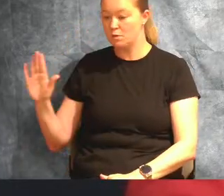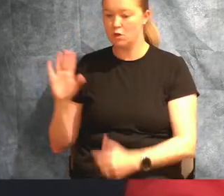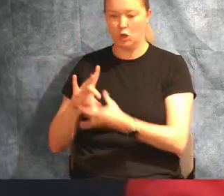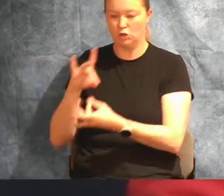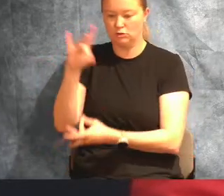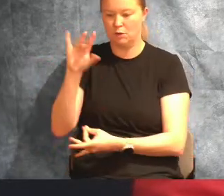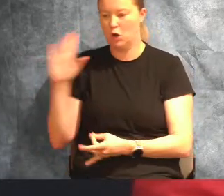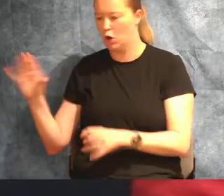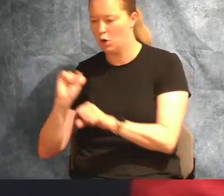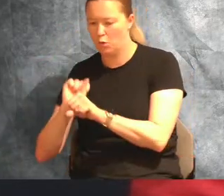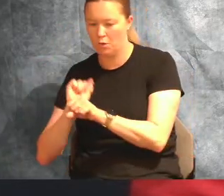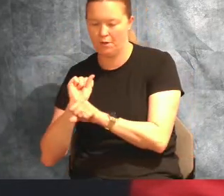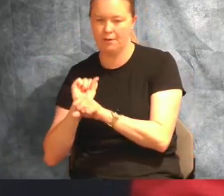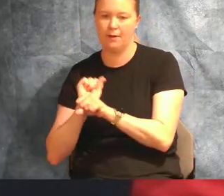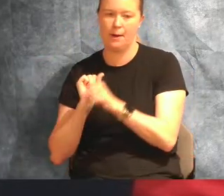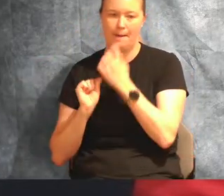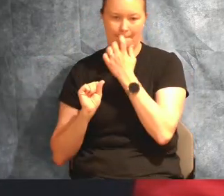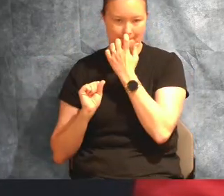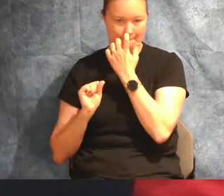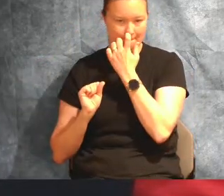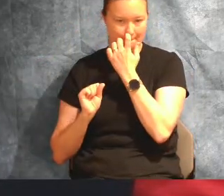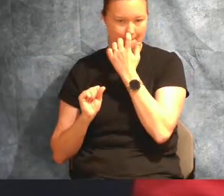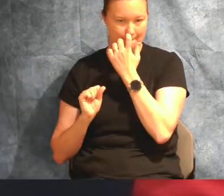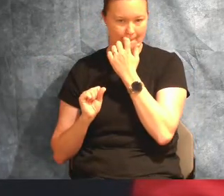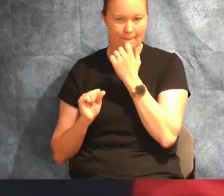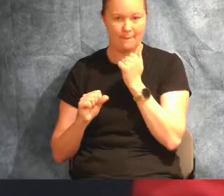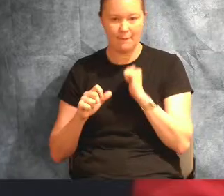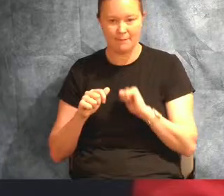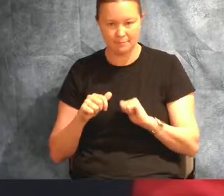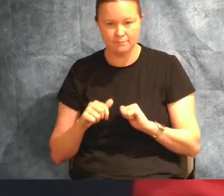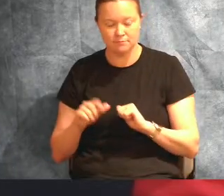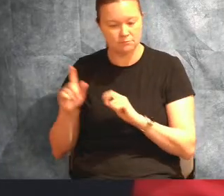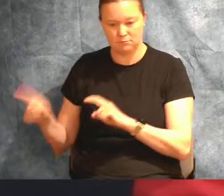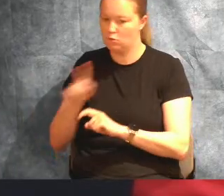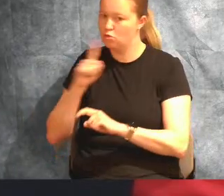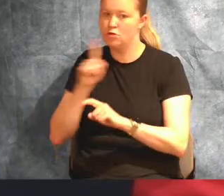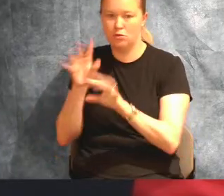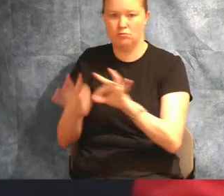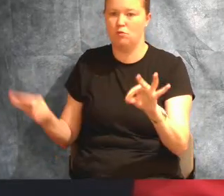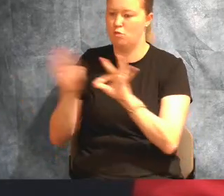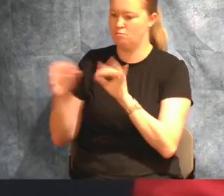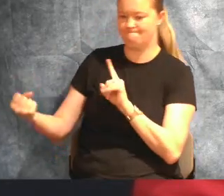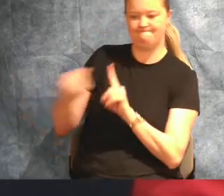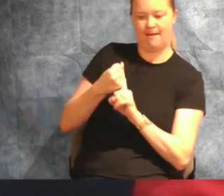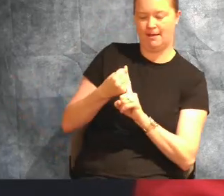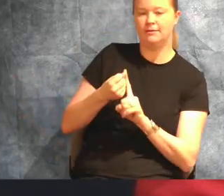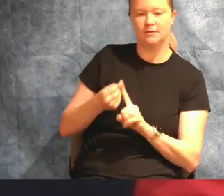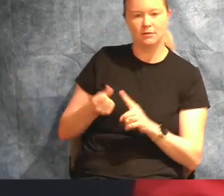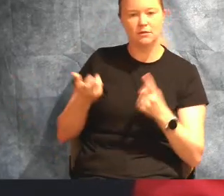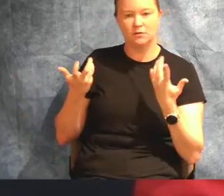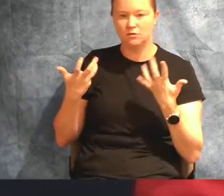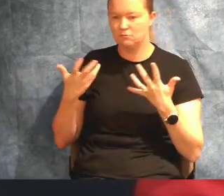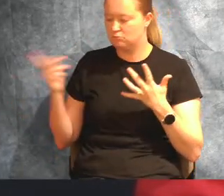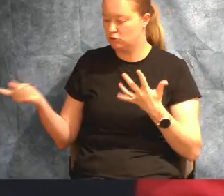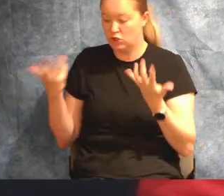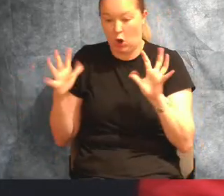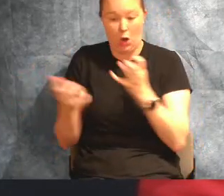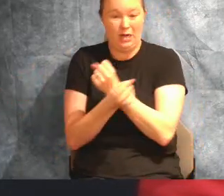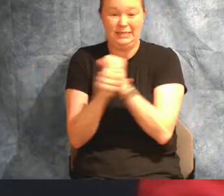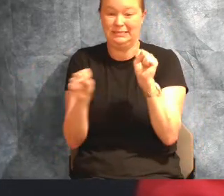her work, it won't go in vain. So many people she probably have already had saved because she was